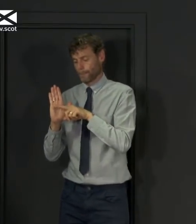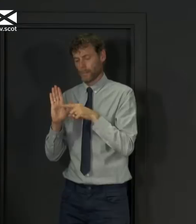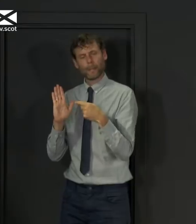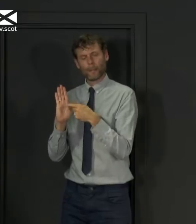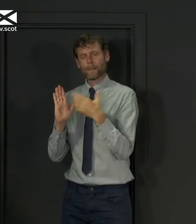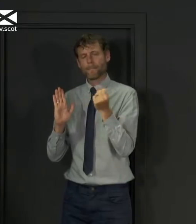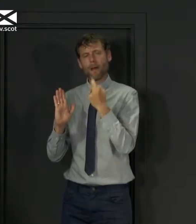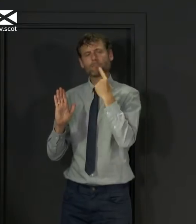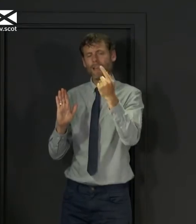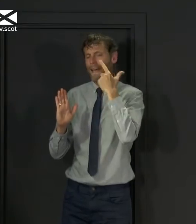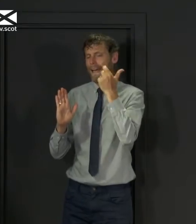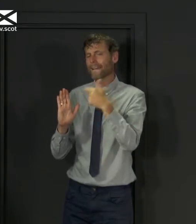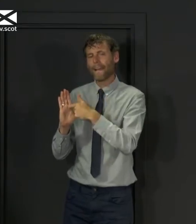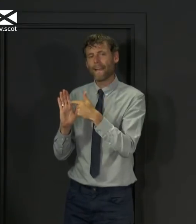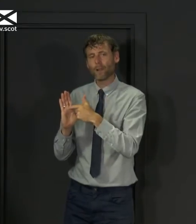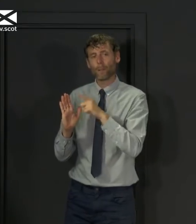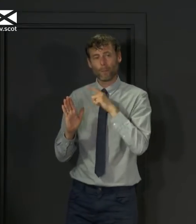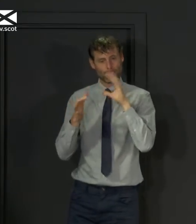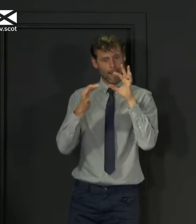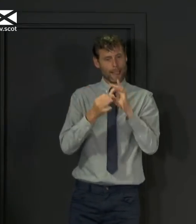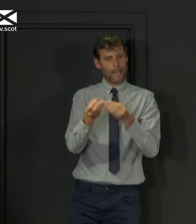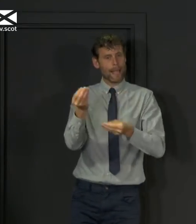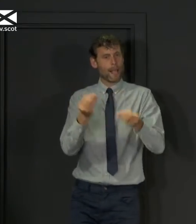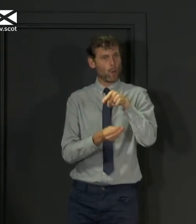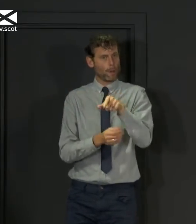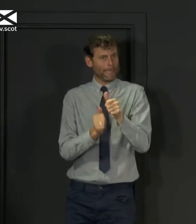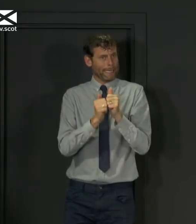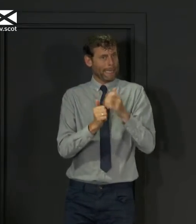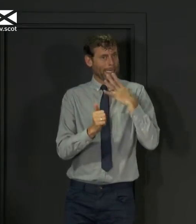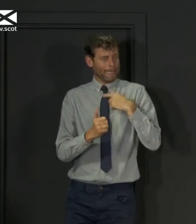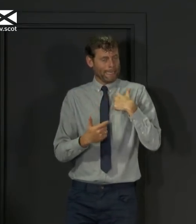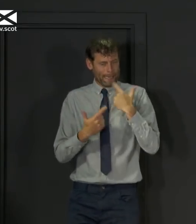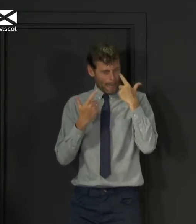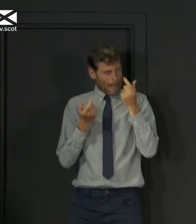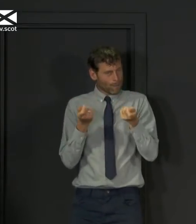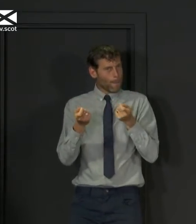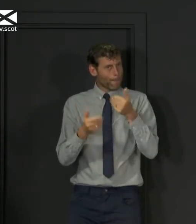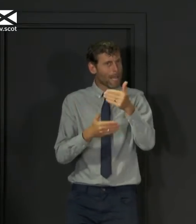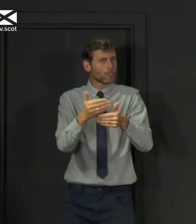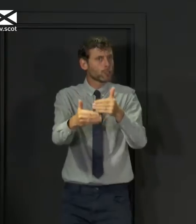long-term interests of the economy as well as in the long-term interest of the health of the country.